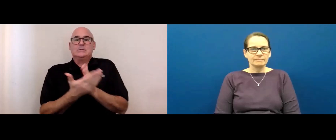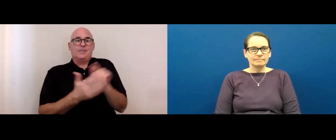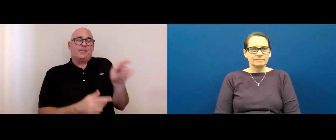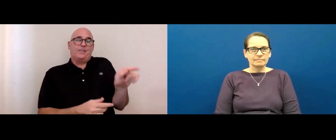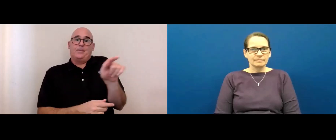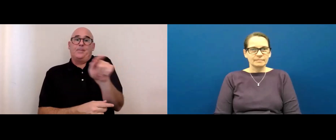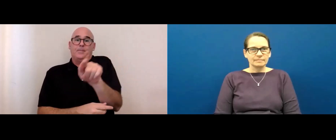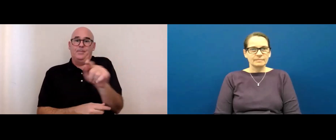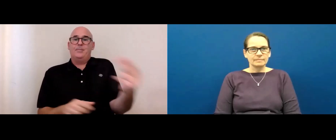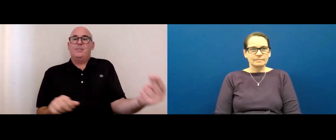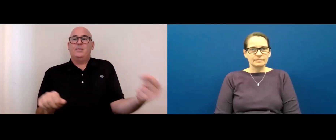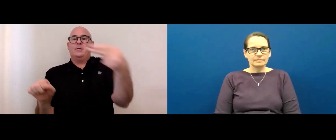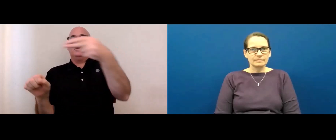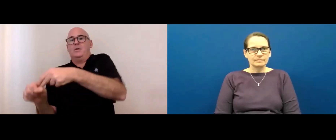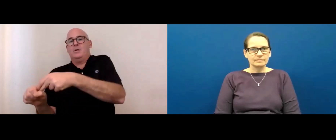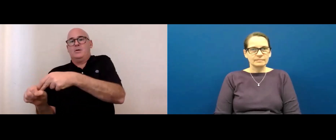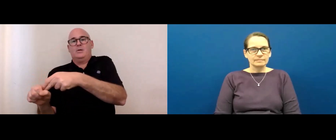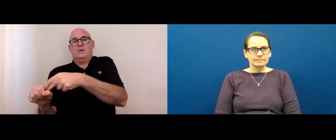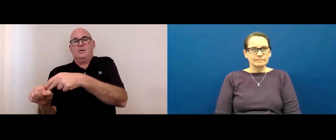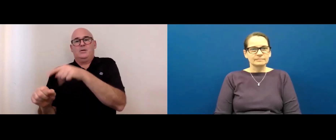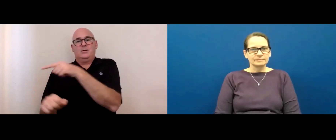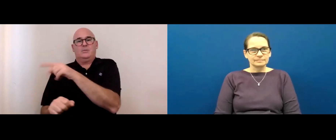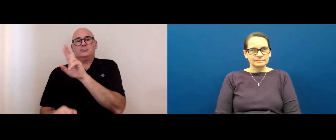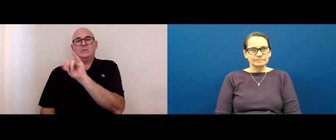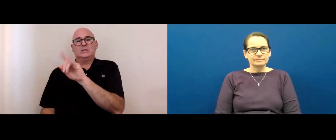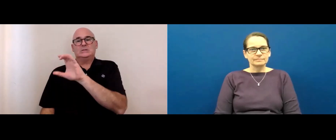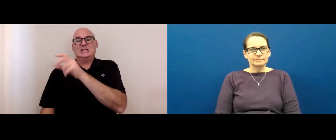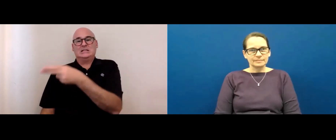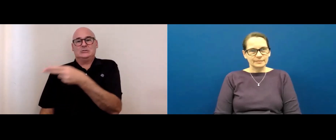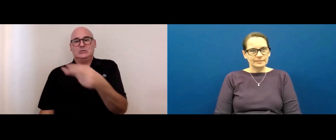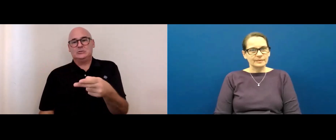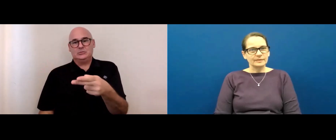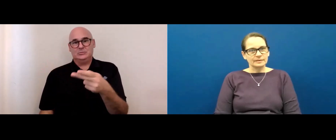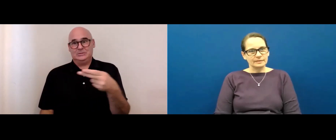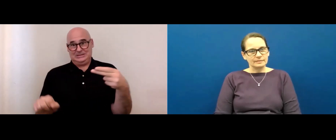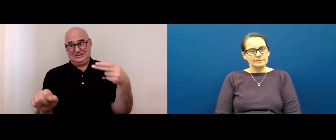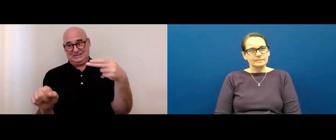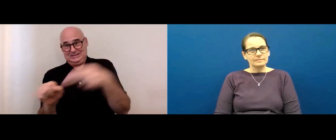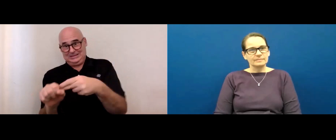some of those members did join the new Commission on Deaf and Hard of Hearing